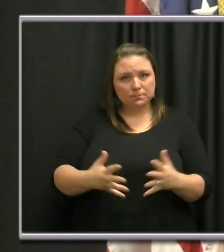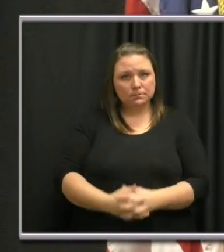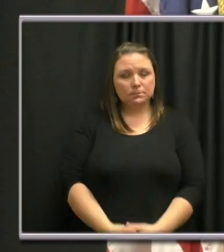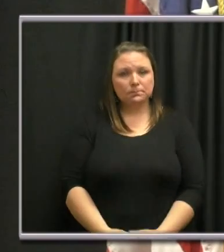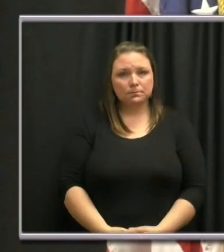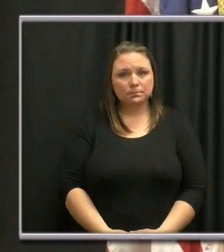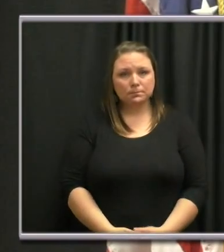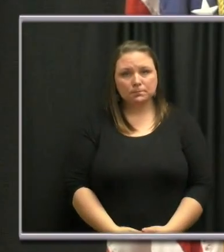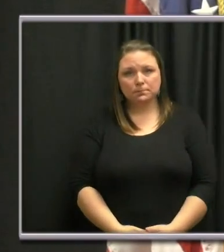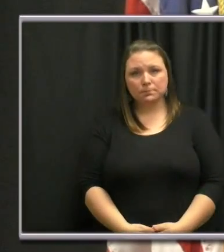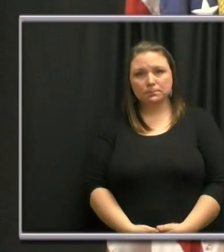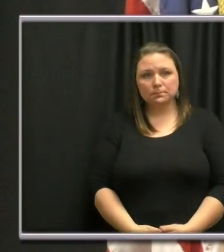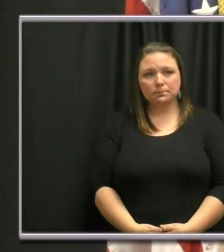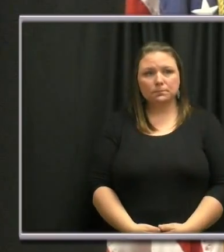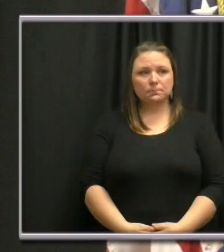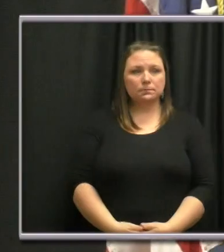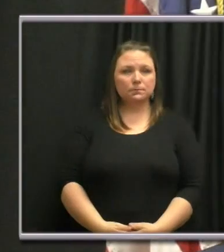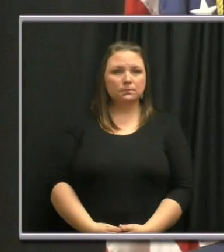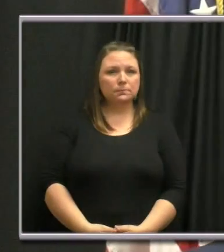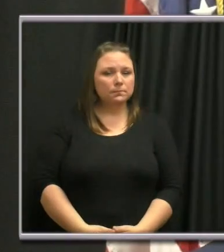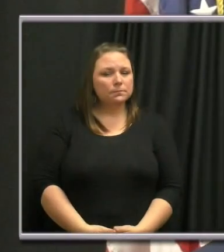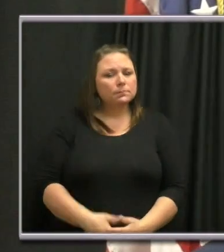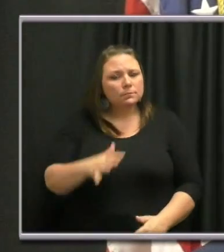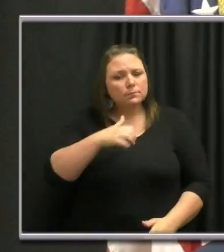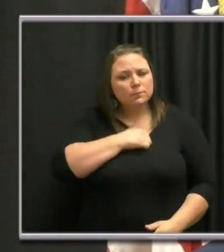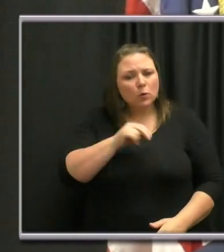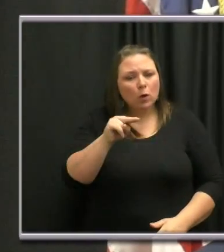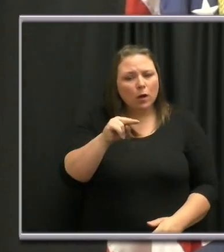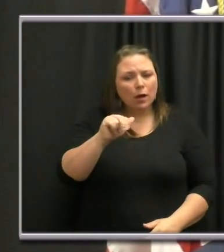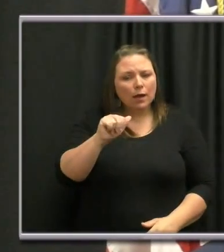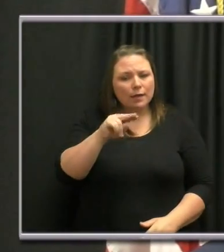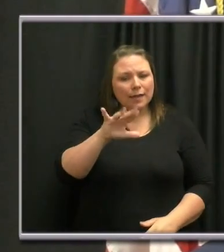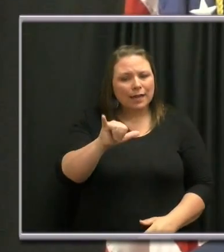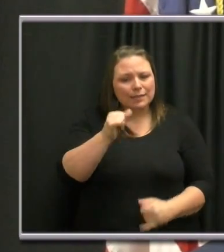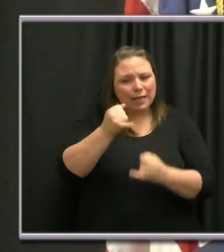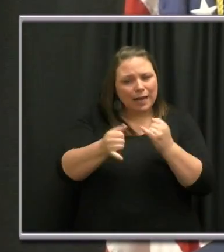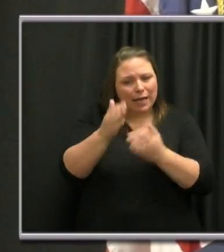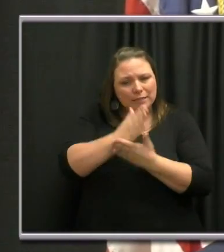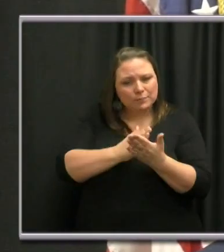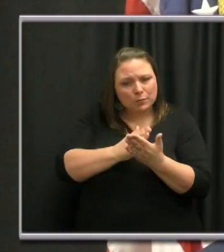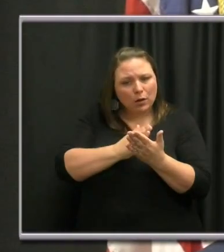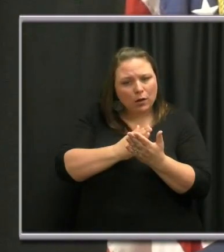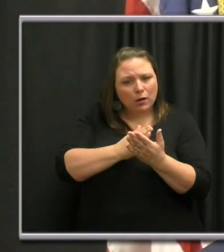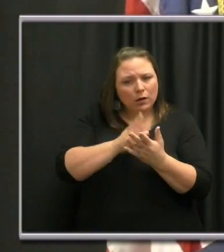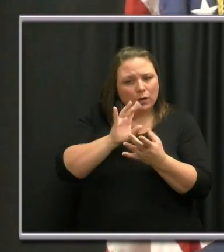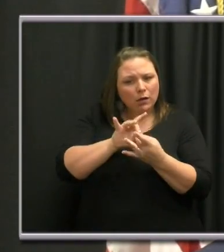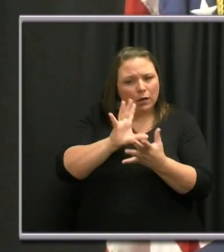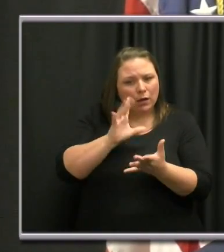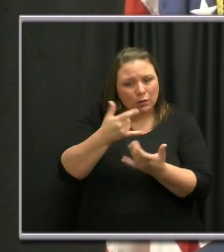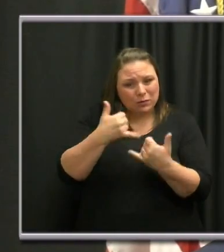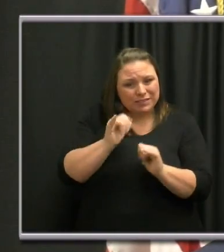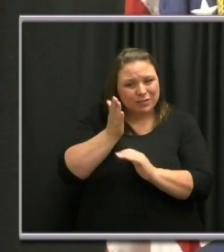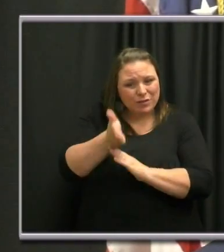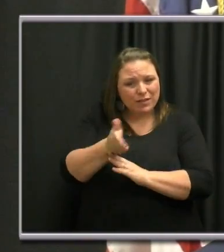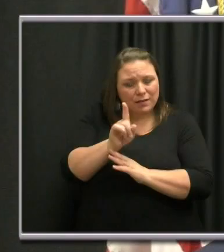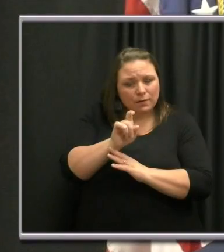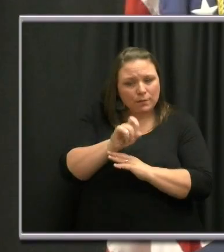OUT OF HAS NEW. HI YOU HAVE A- CONCERN IS THE CAN YOU HEAR THE